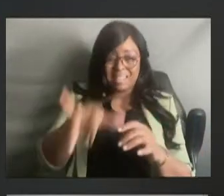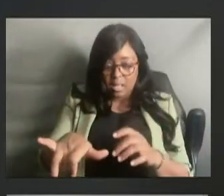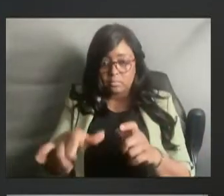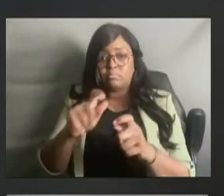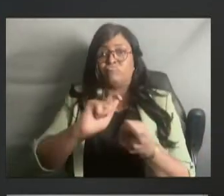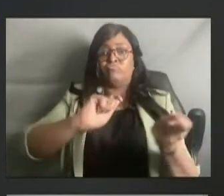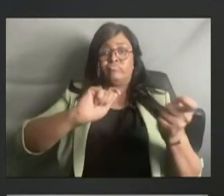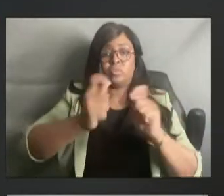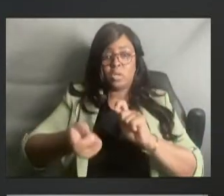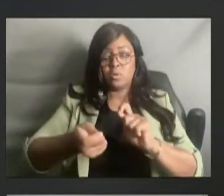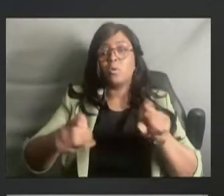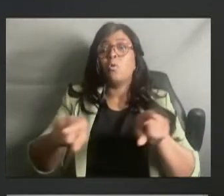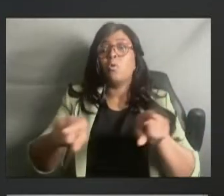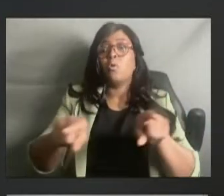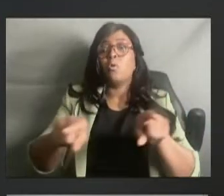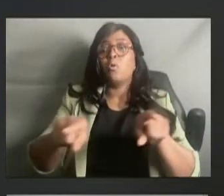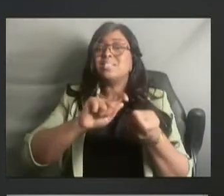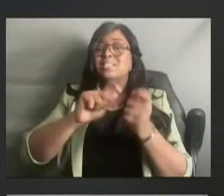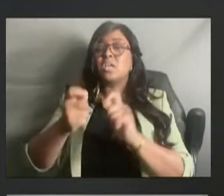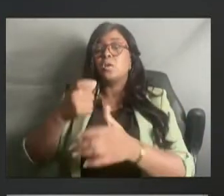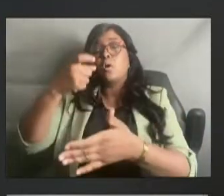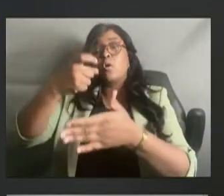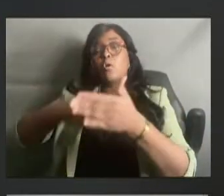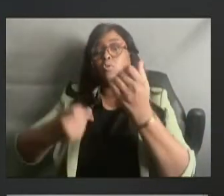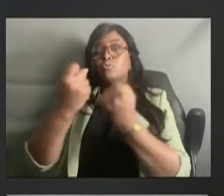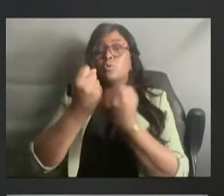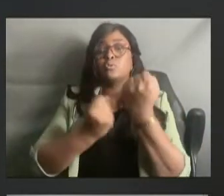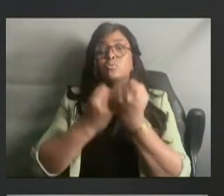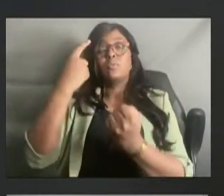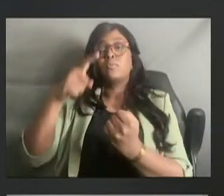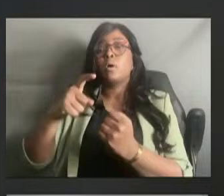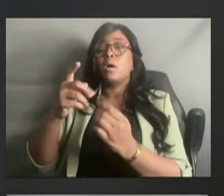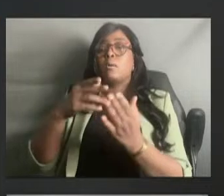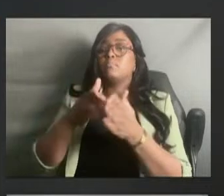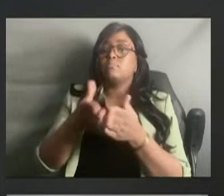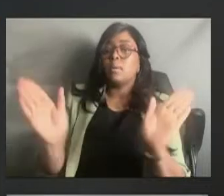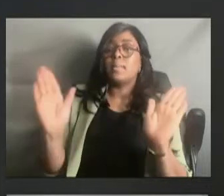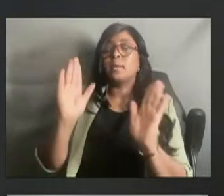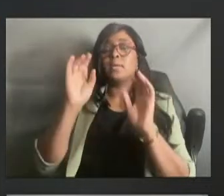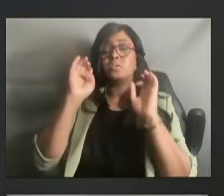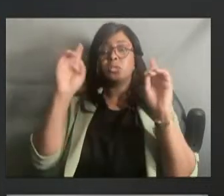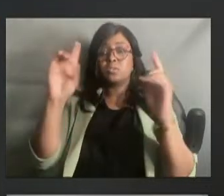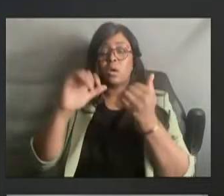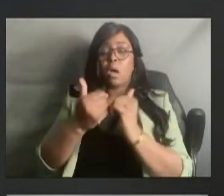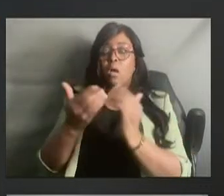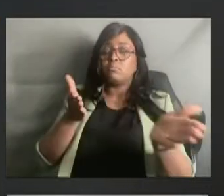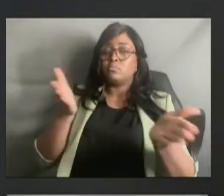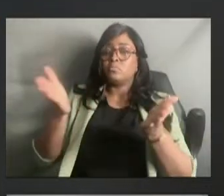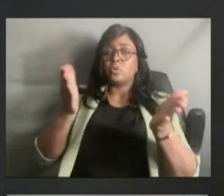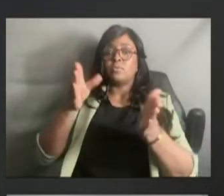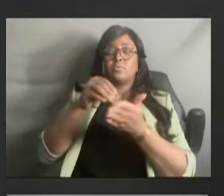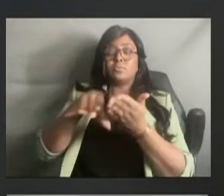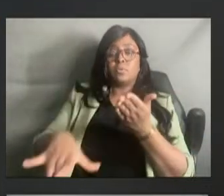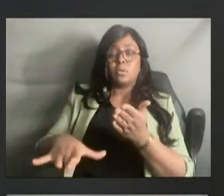our ESL population, these things have dramatically changed. And they've also changed the cost